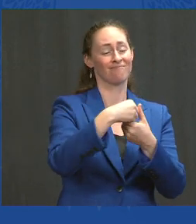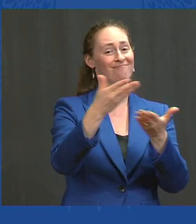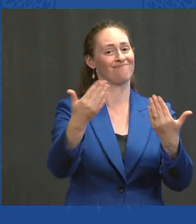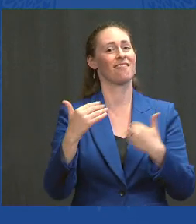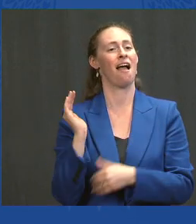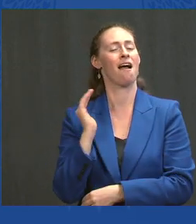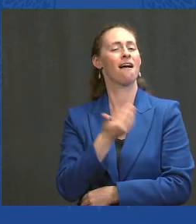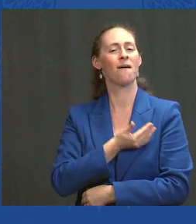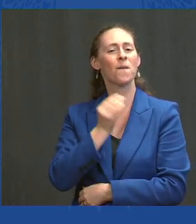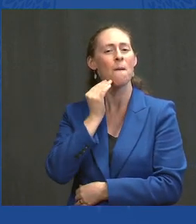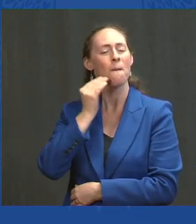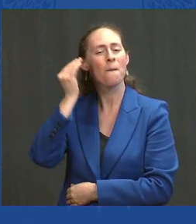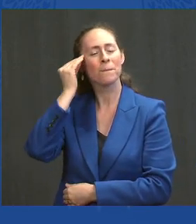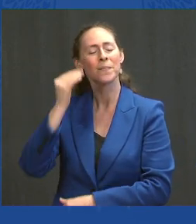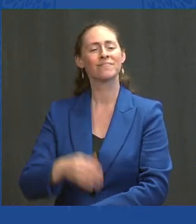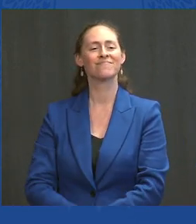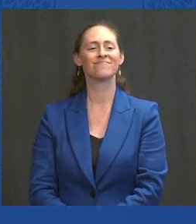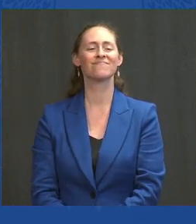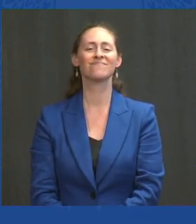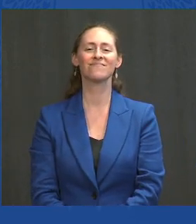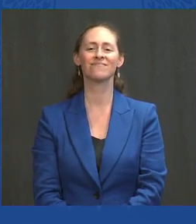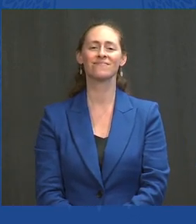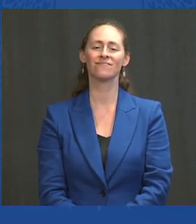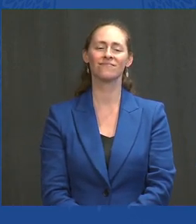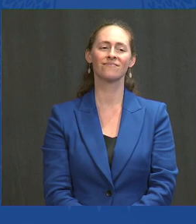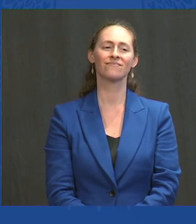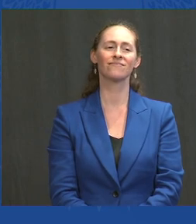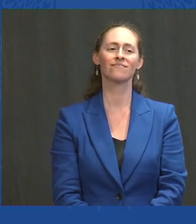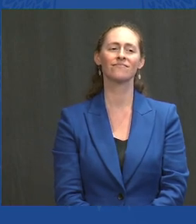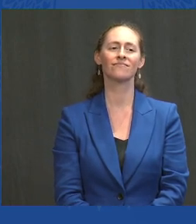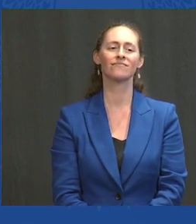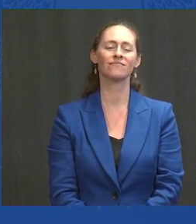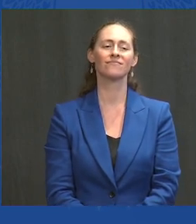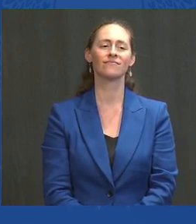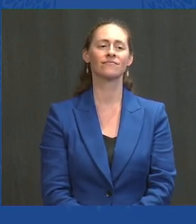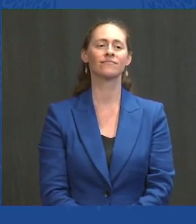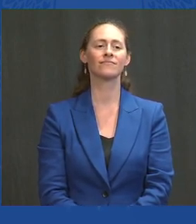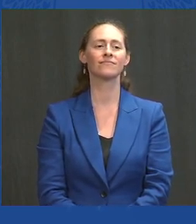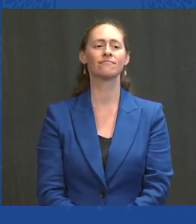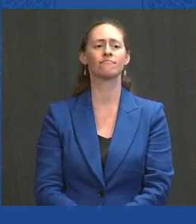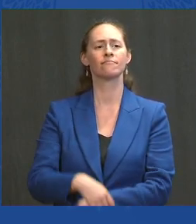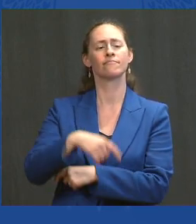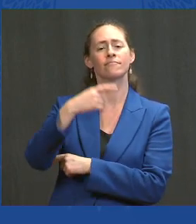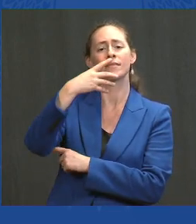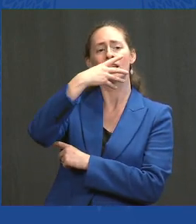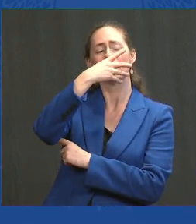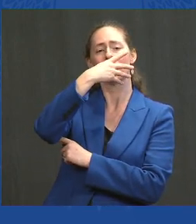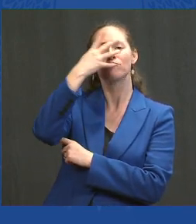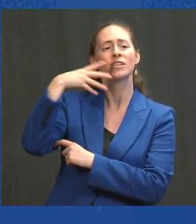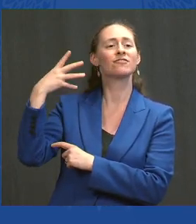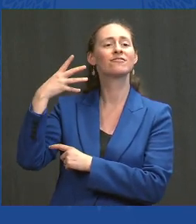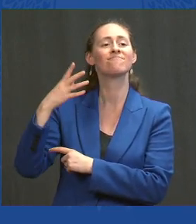You know, as we close out Immigration Heritage Month and start our nation's Fourth of July weekend,